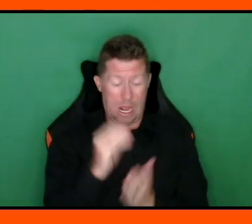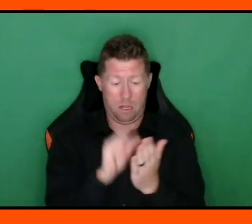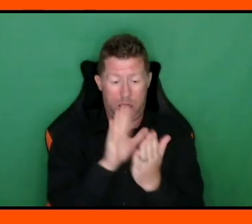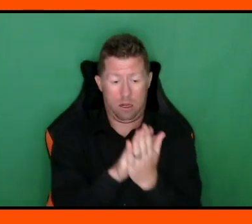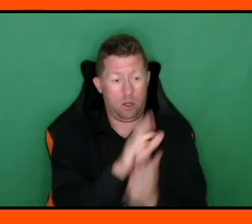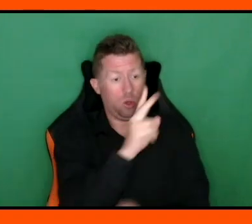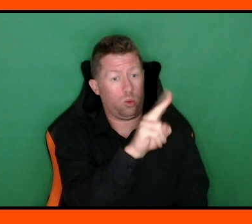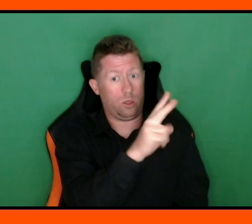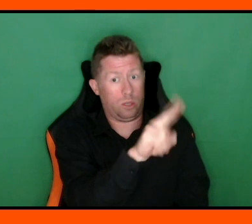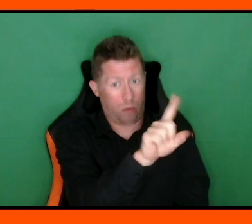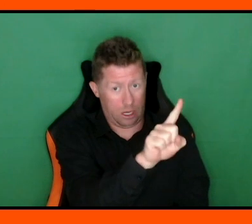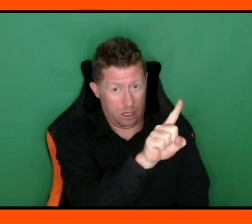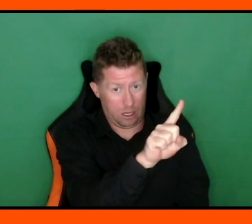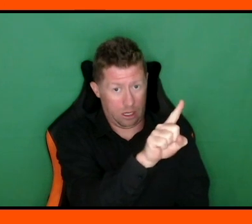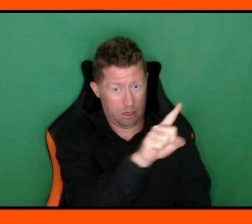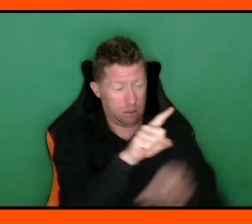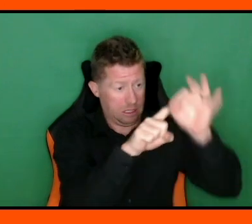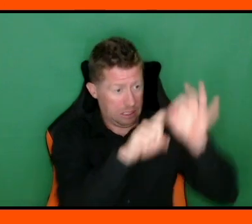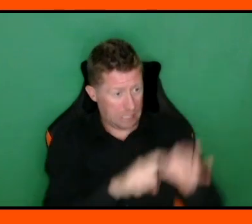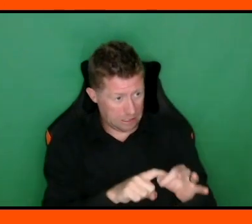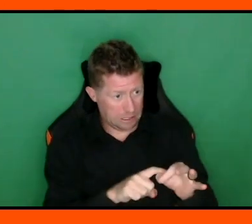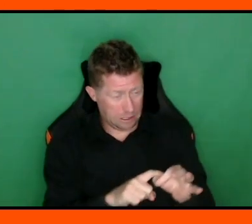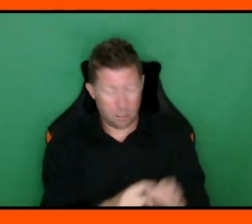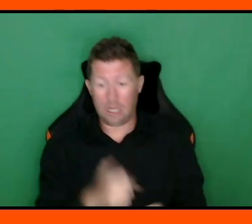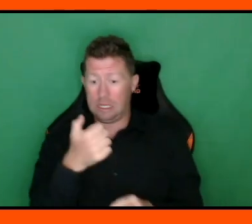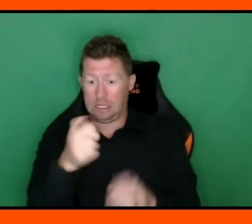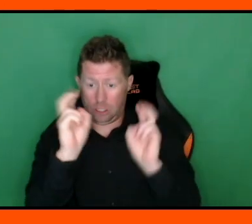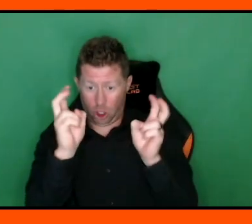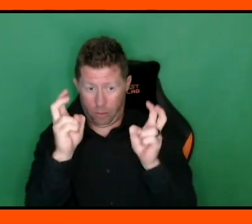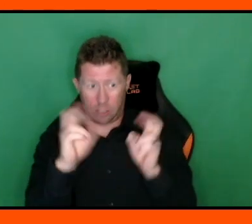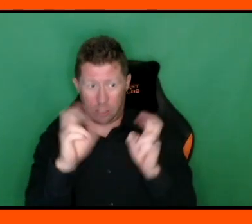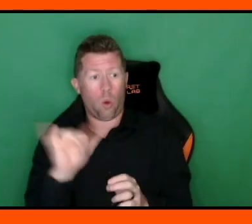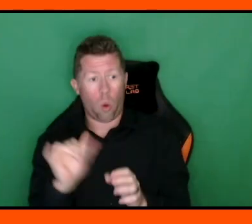on any of those six topics listed or you provided evidence through another recent consultation